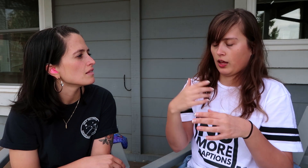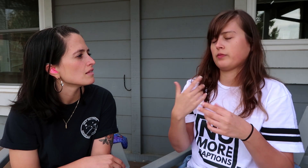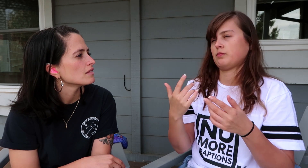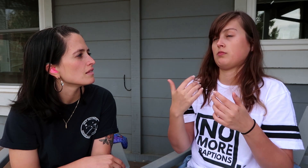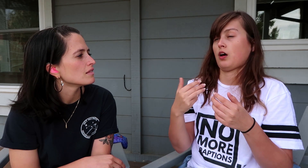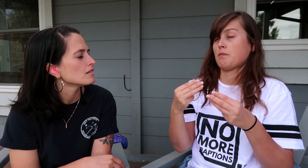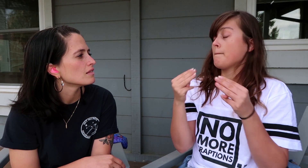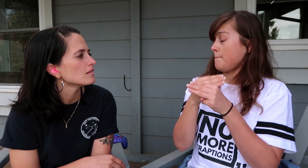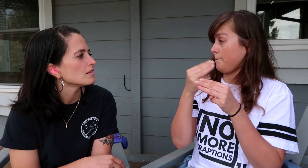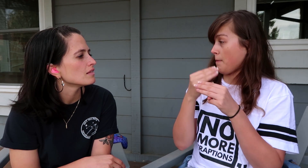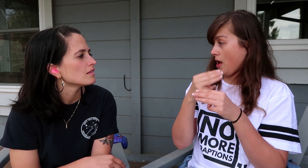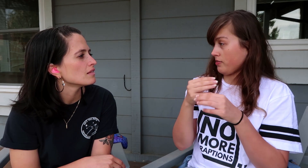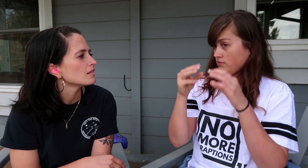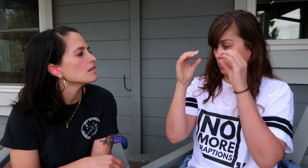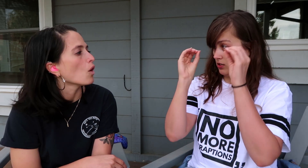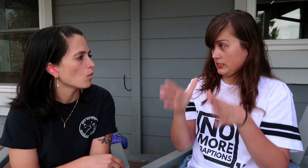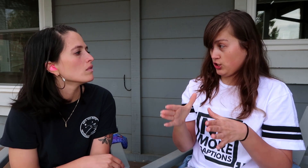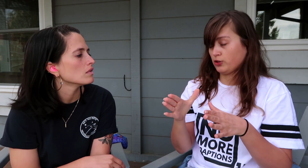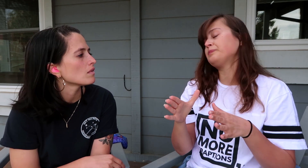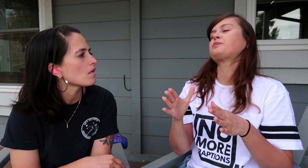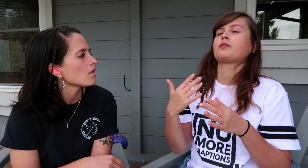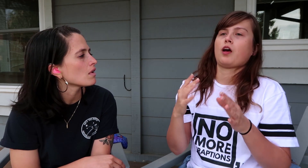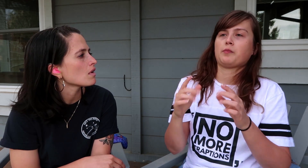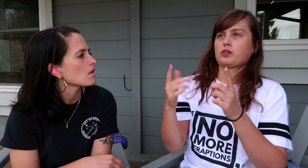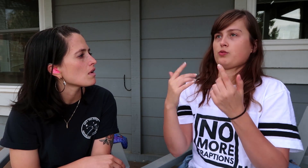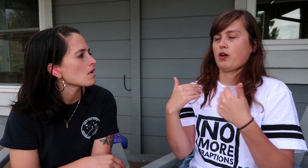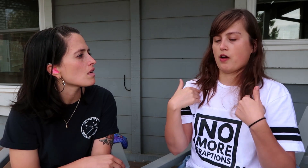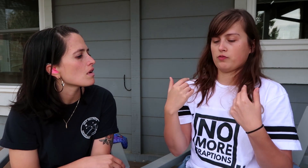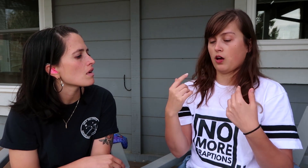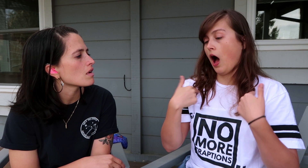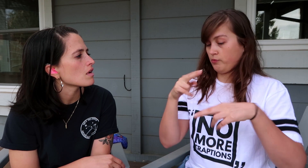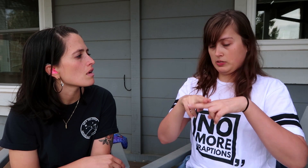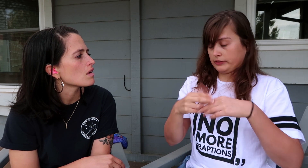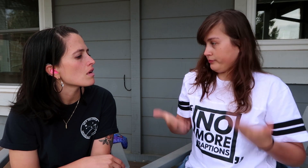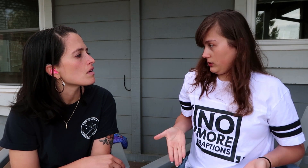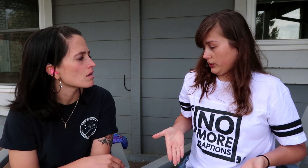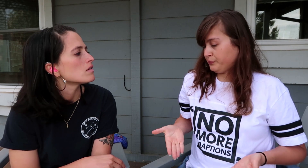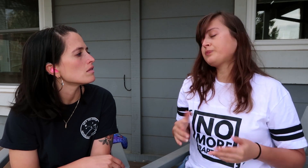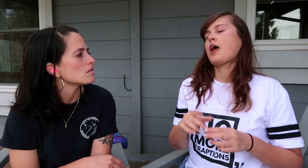for example, my math teacher... I would be sitting at my desk,